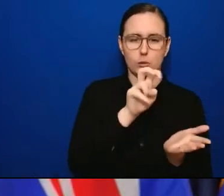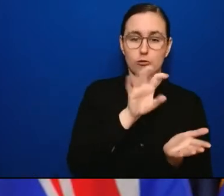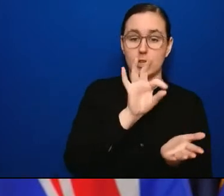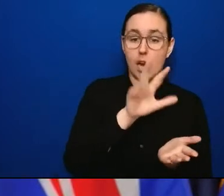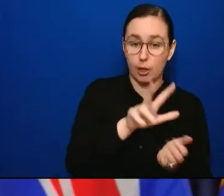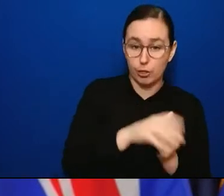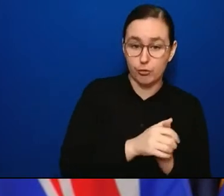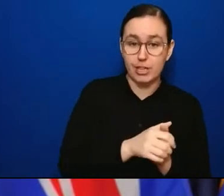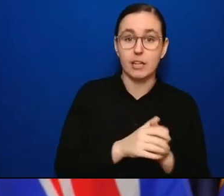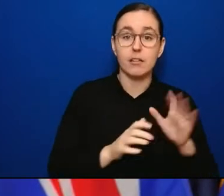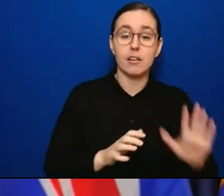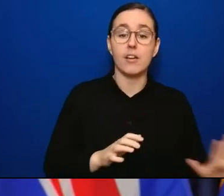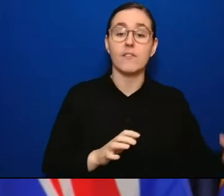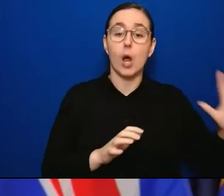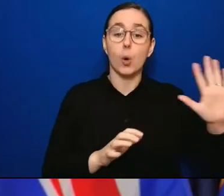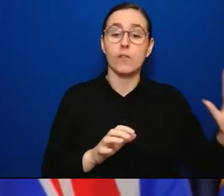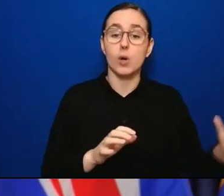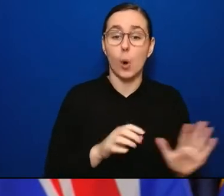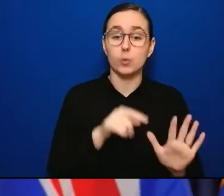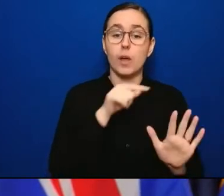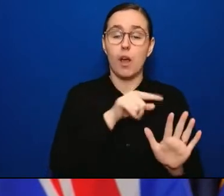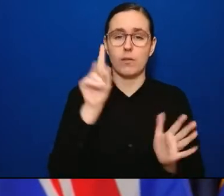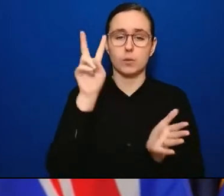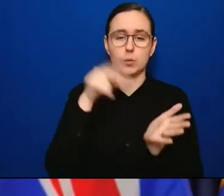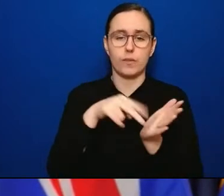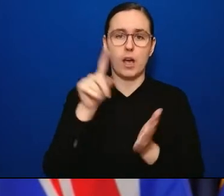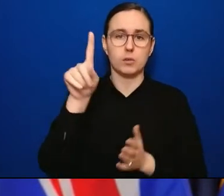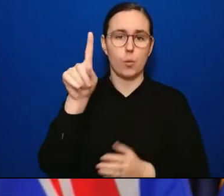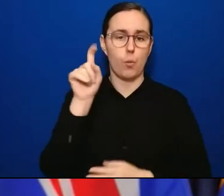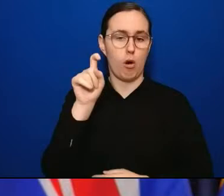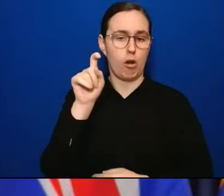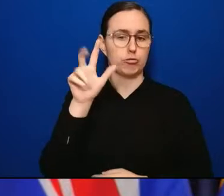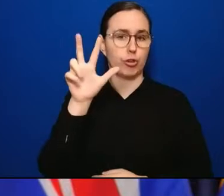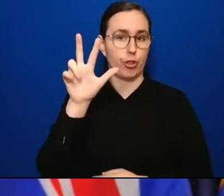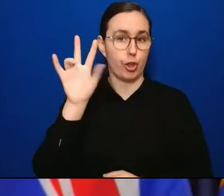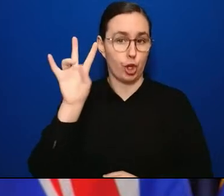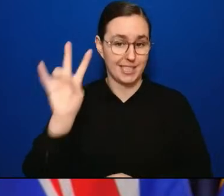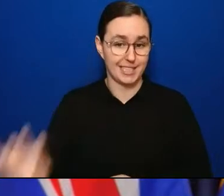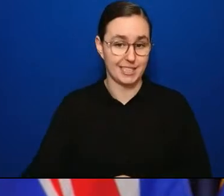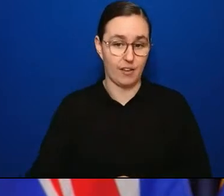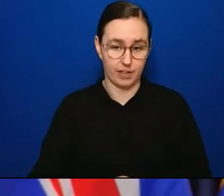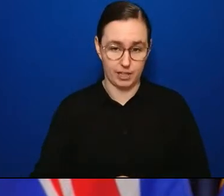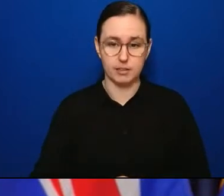authority that includes BC Emergency Health Services are